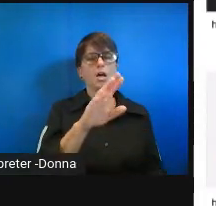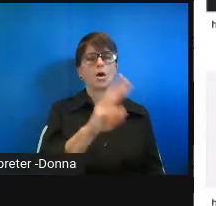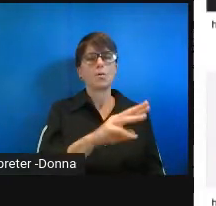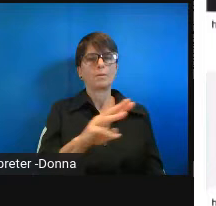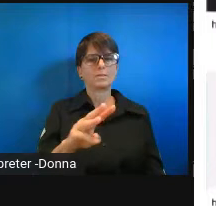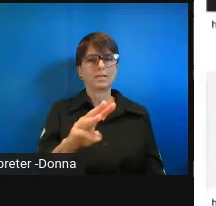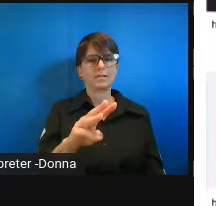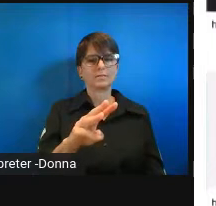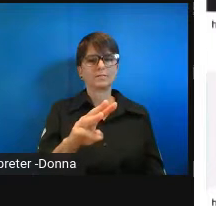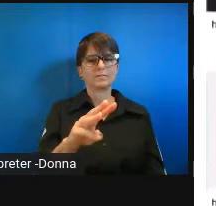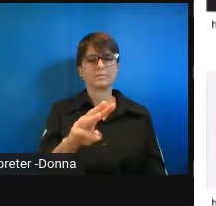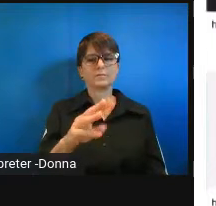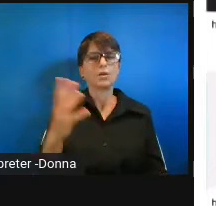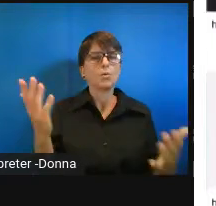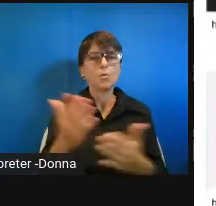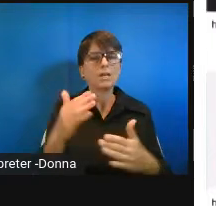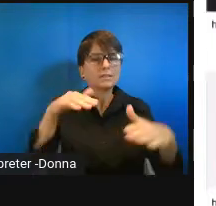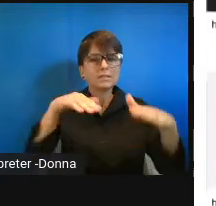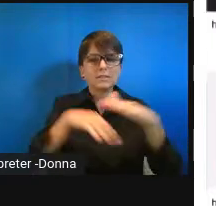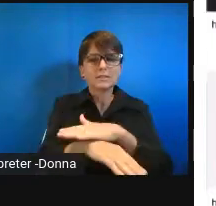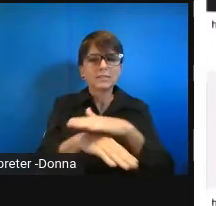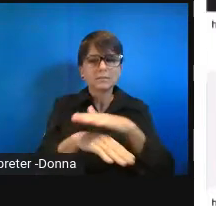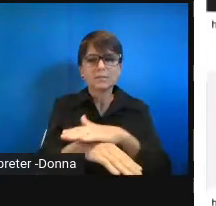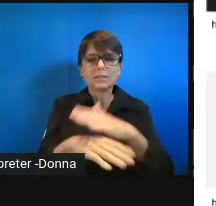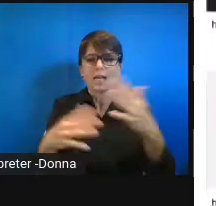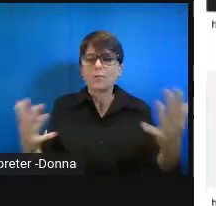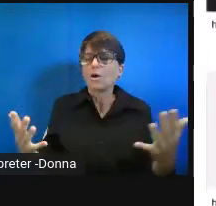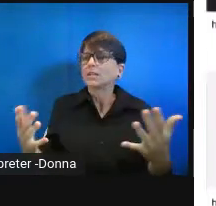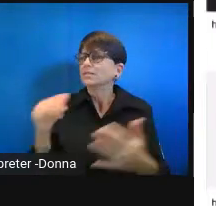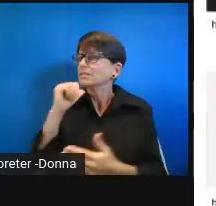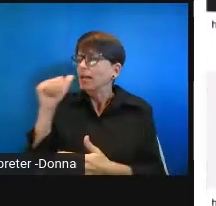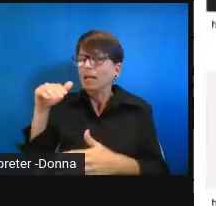what is accessible and what is not accessible on this website.